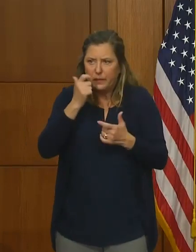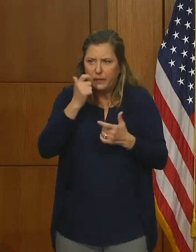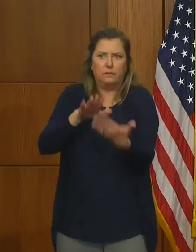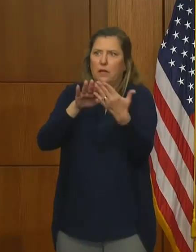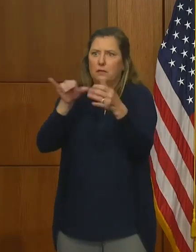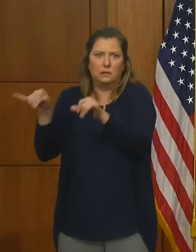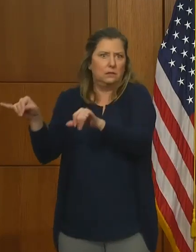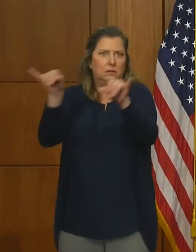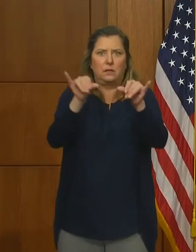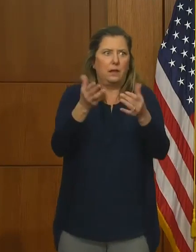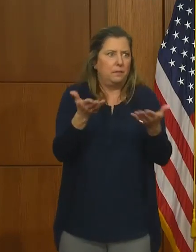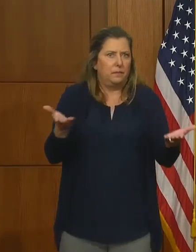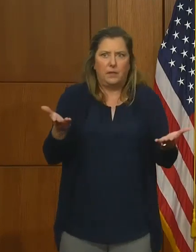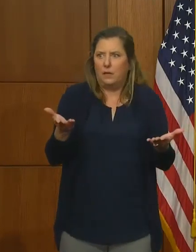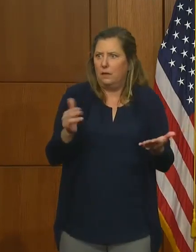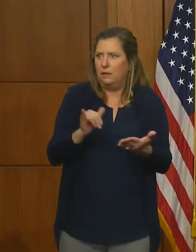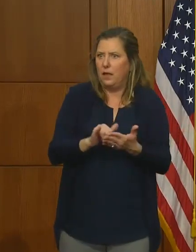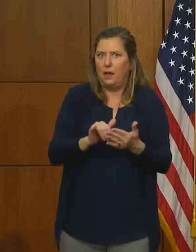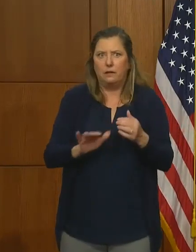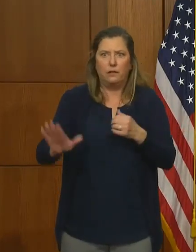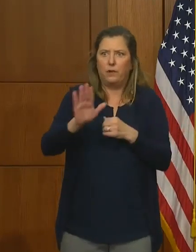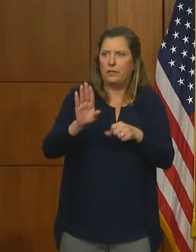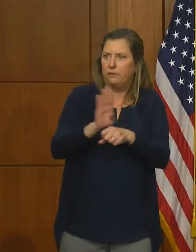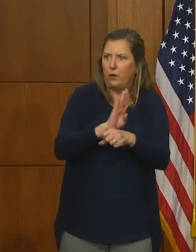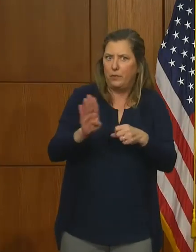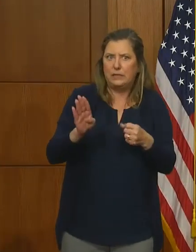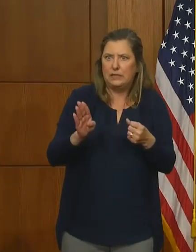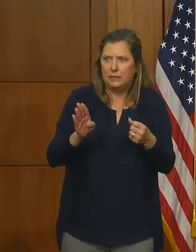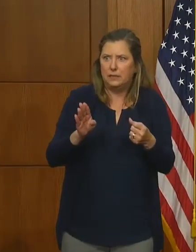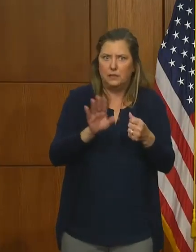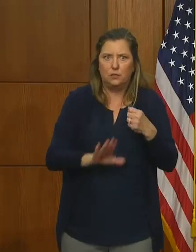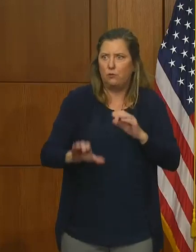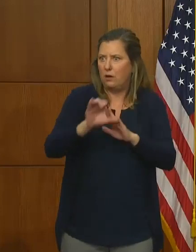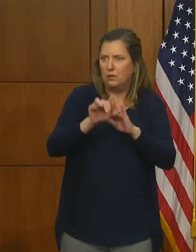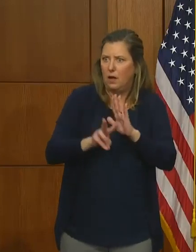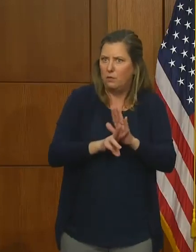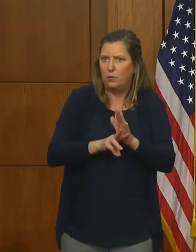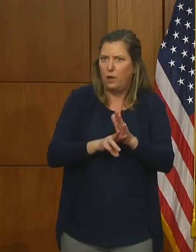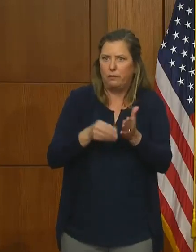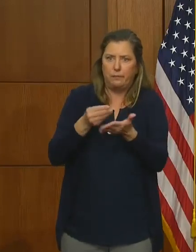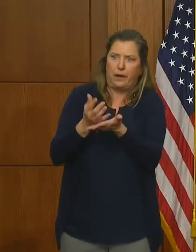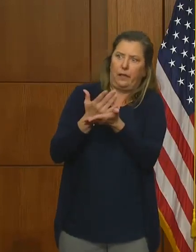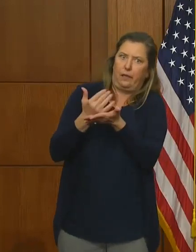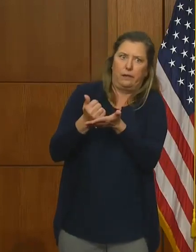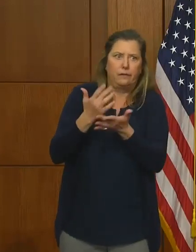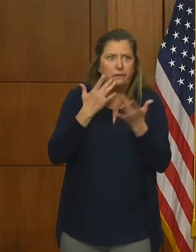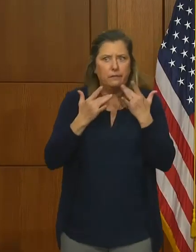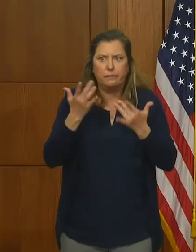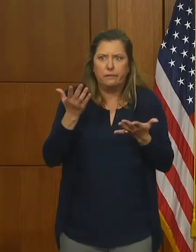WHAT YOU ALL ARE IN SHORT SUPPLY RIGHT NOW BECAUSE WE'RE FACING THE SAME THING- THAT